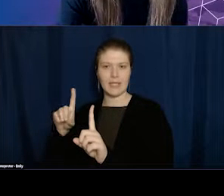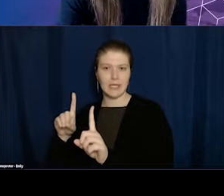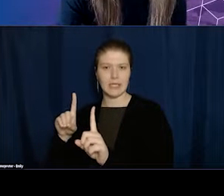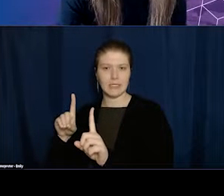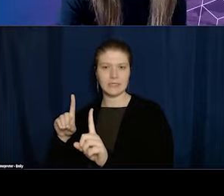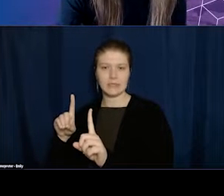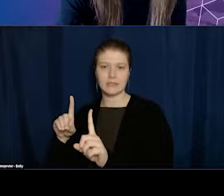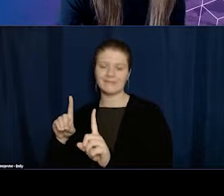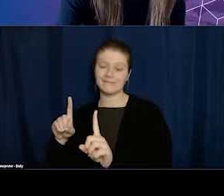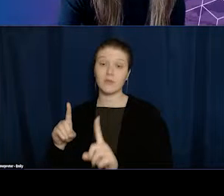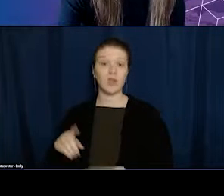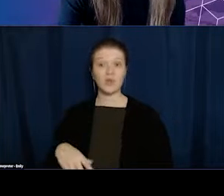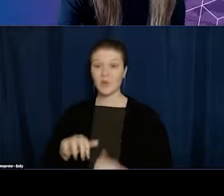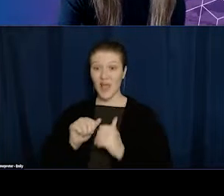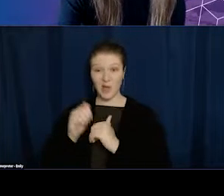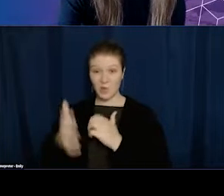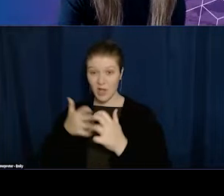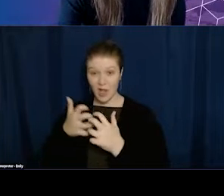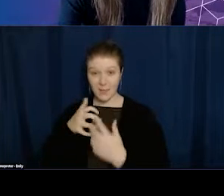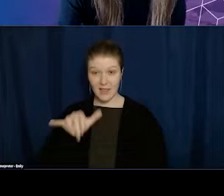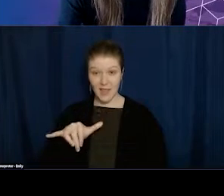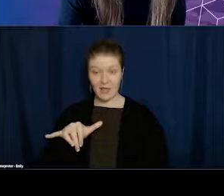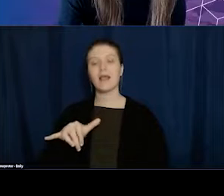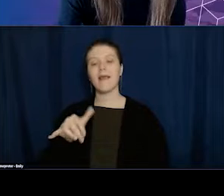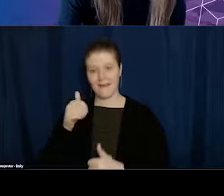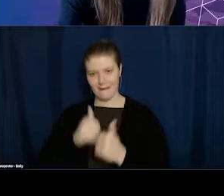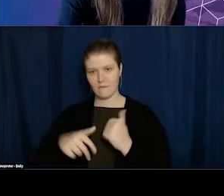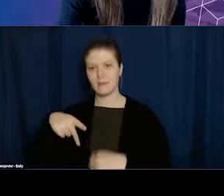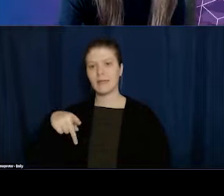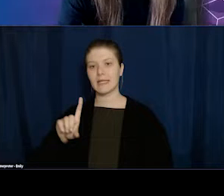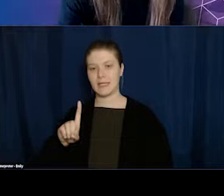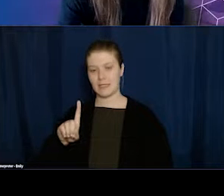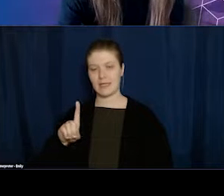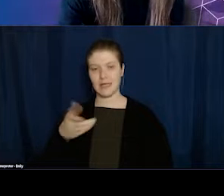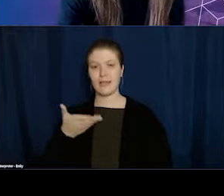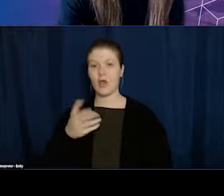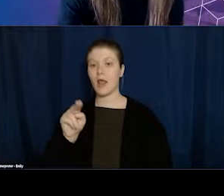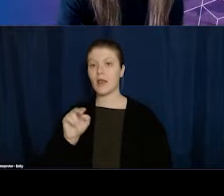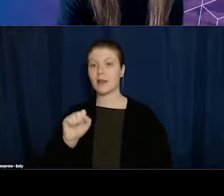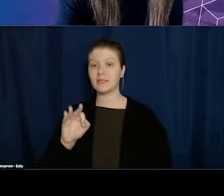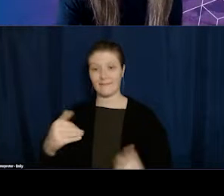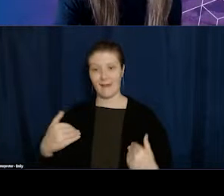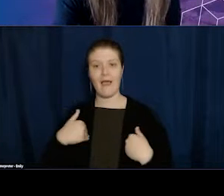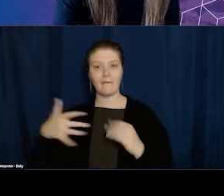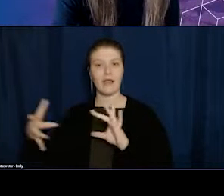So in order to accommodate that, every PD at NSF has a link on the right-hand side which you can click and open.